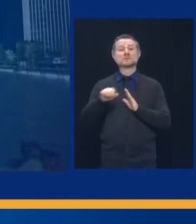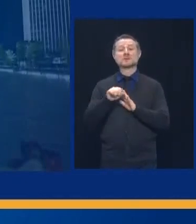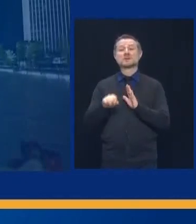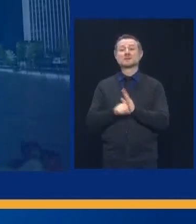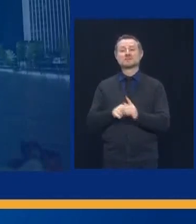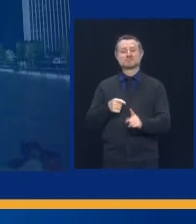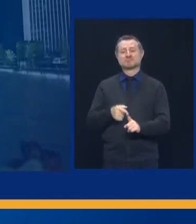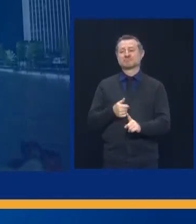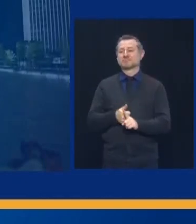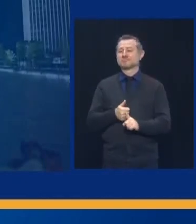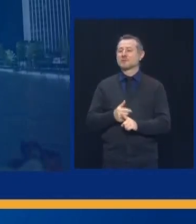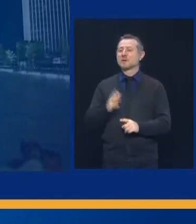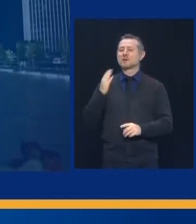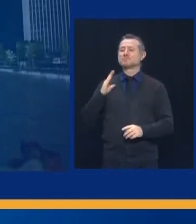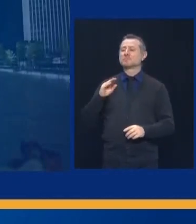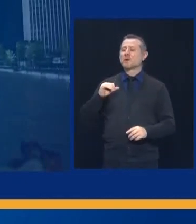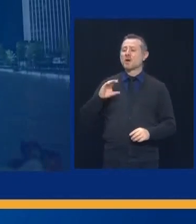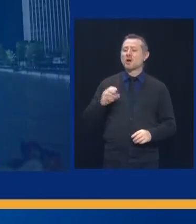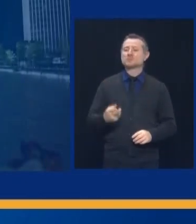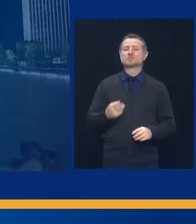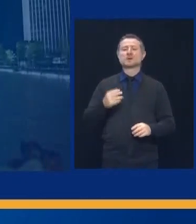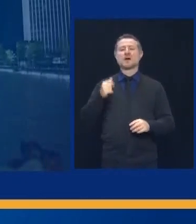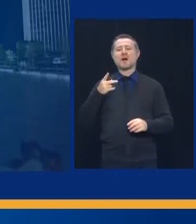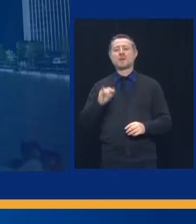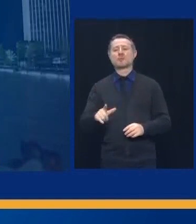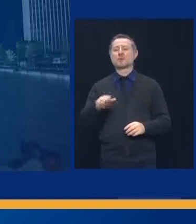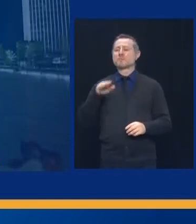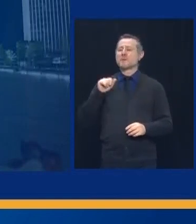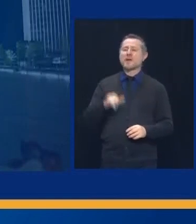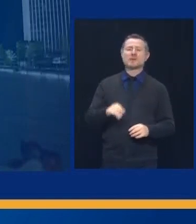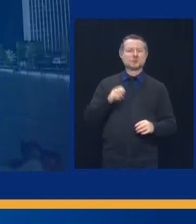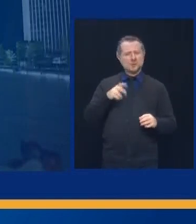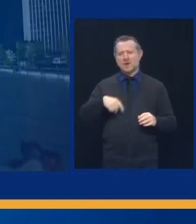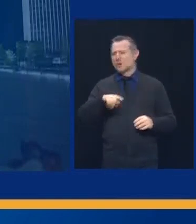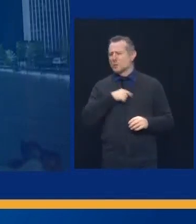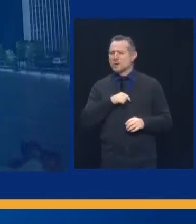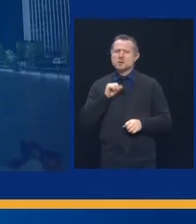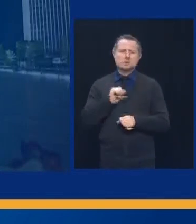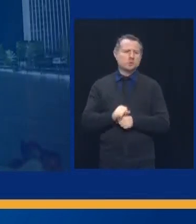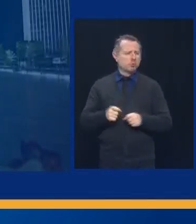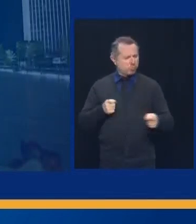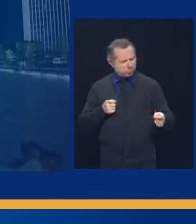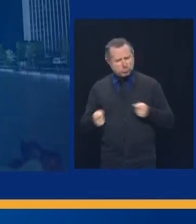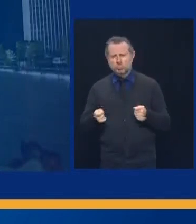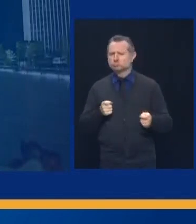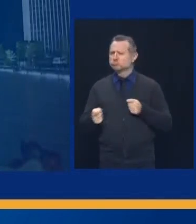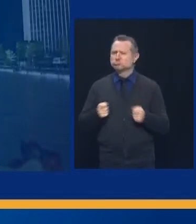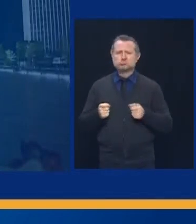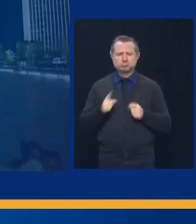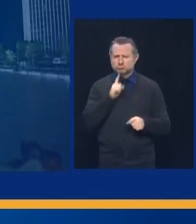FACTS. NEW YORK STATE CONTROLLED THE